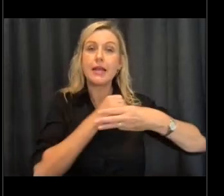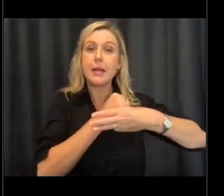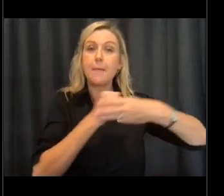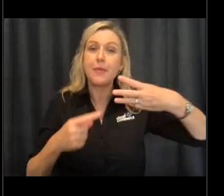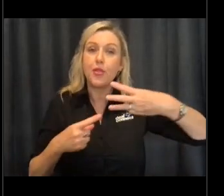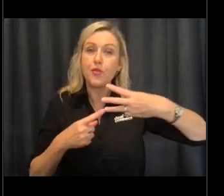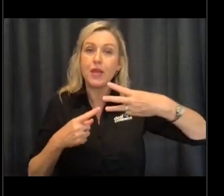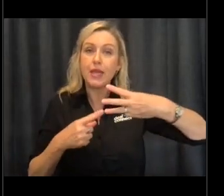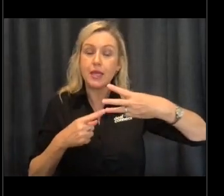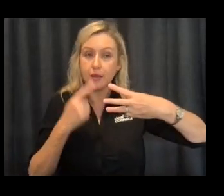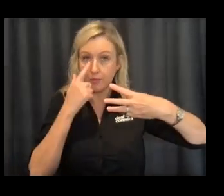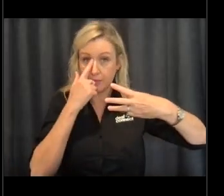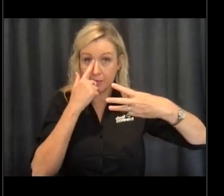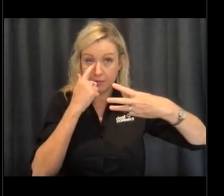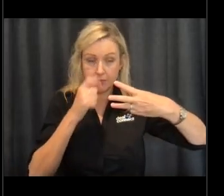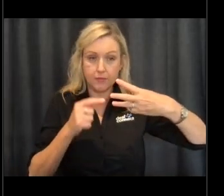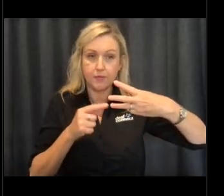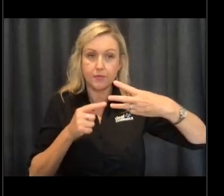moment, is it's not just about rebuilding.